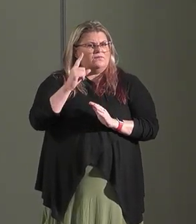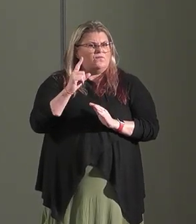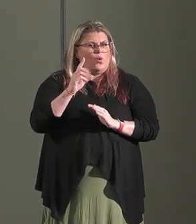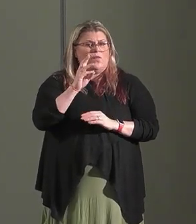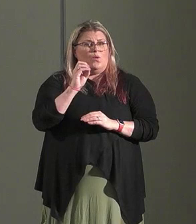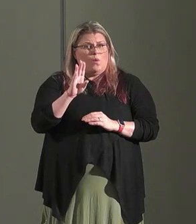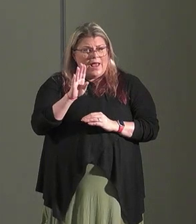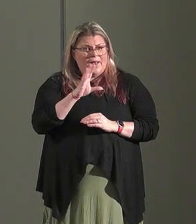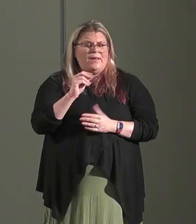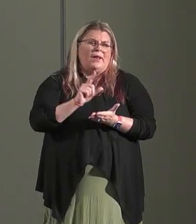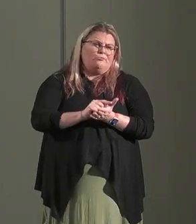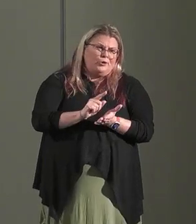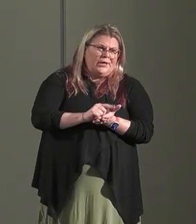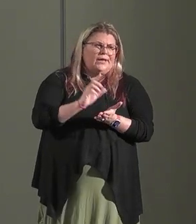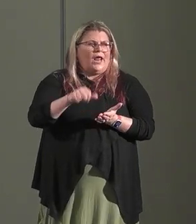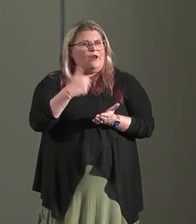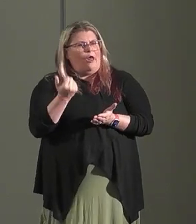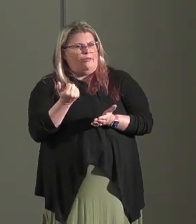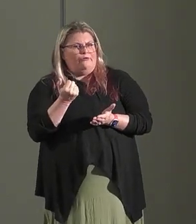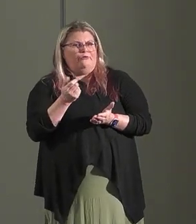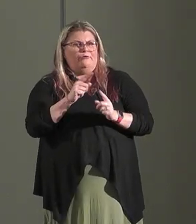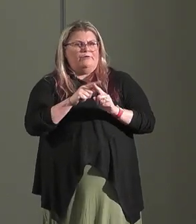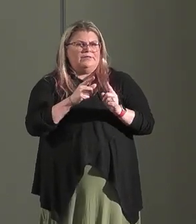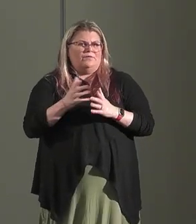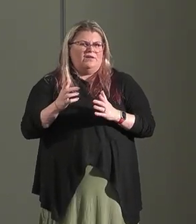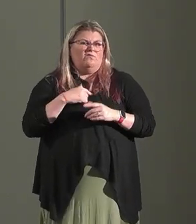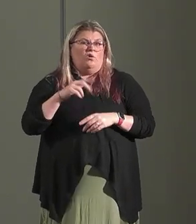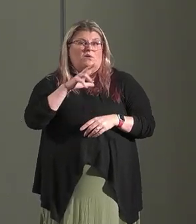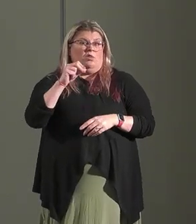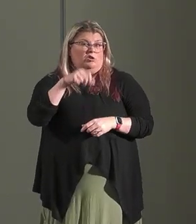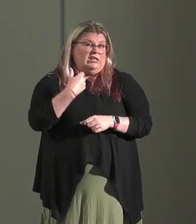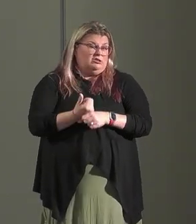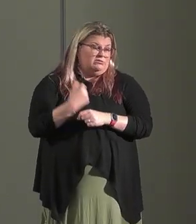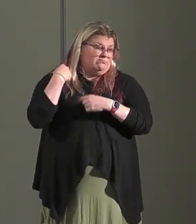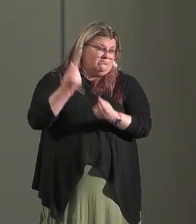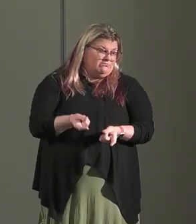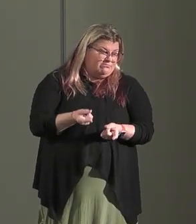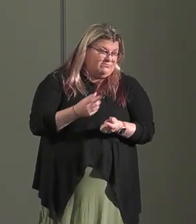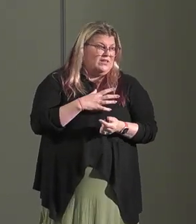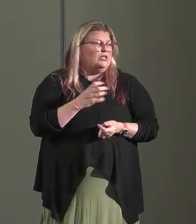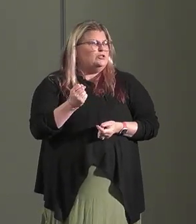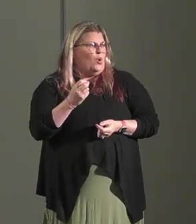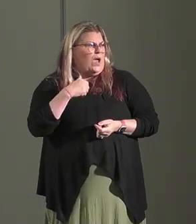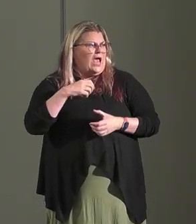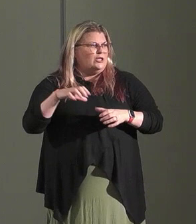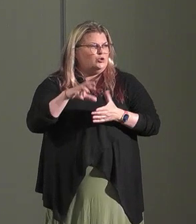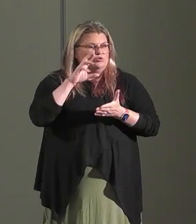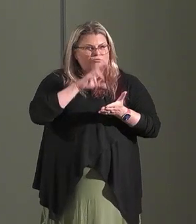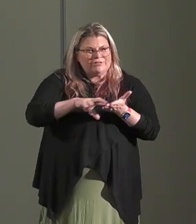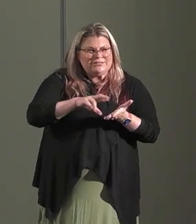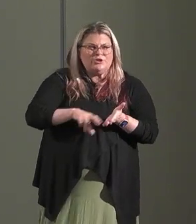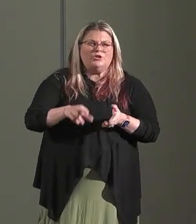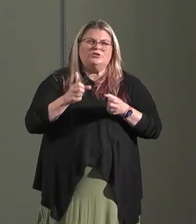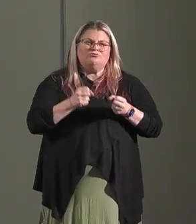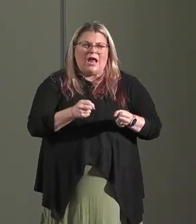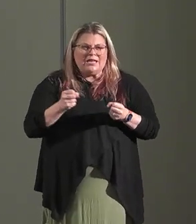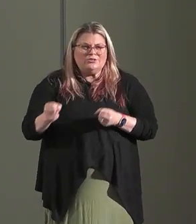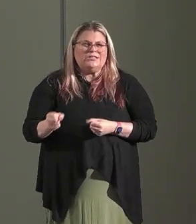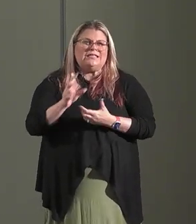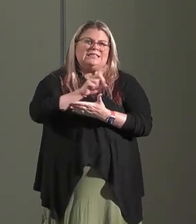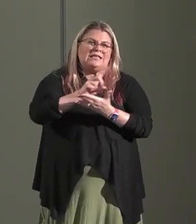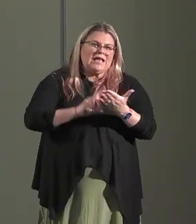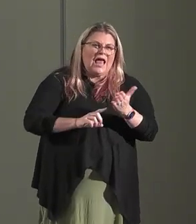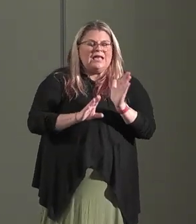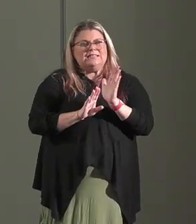and print and other mediums for three decades. So I do research strategy, design, development,